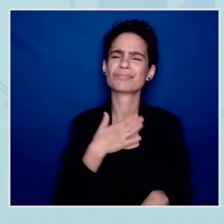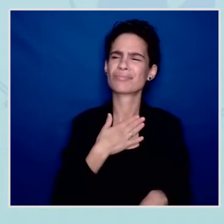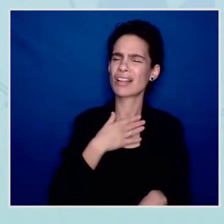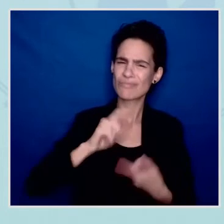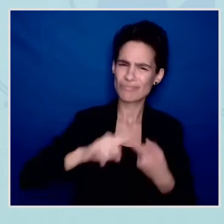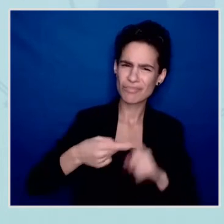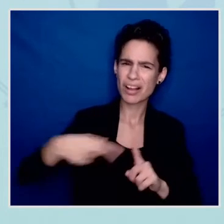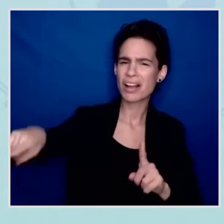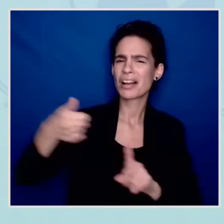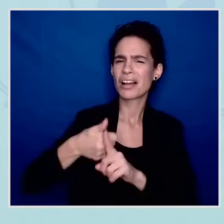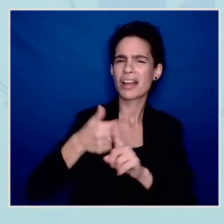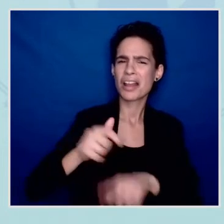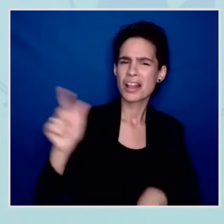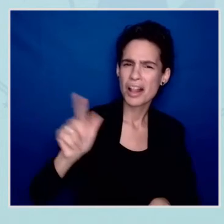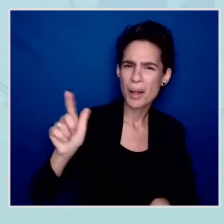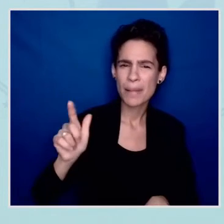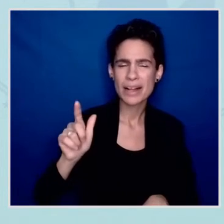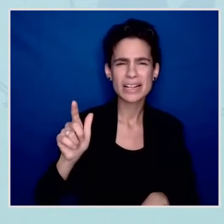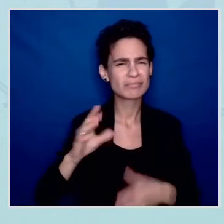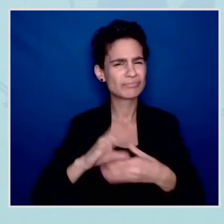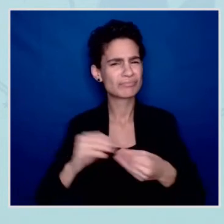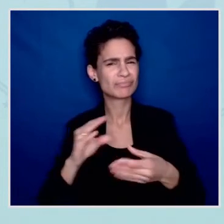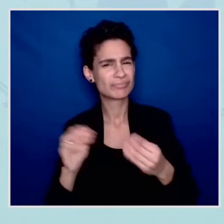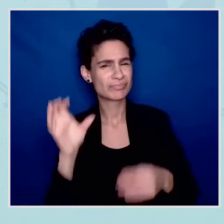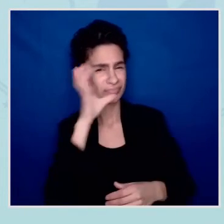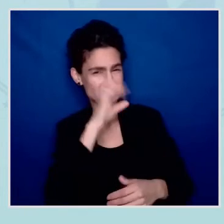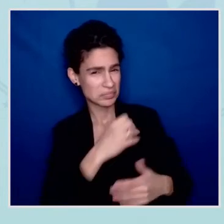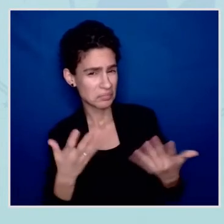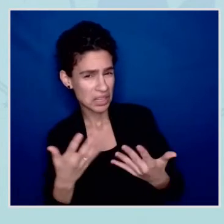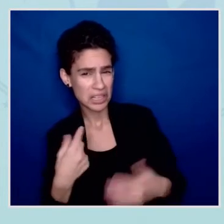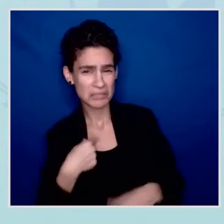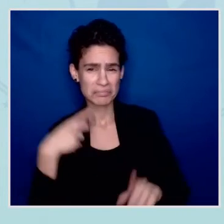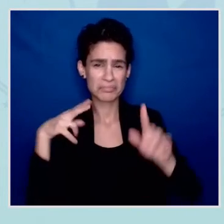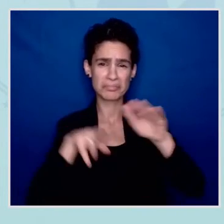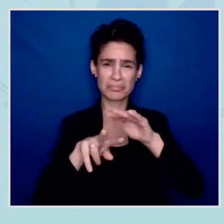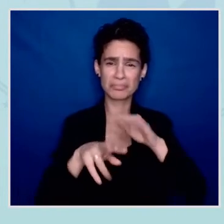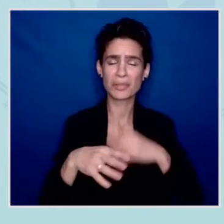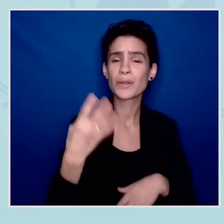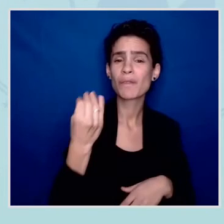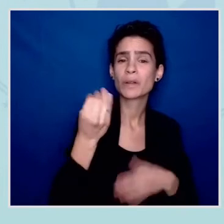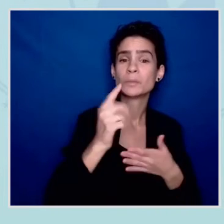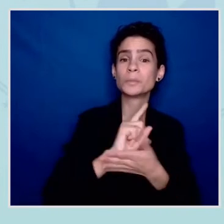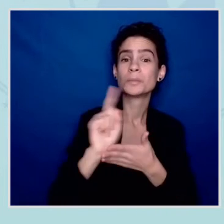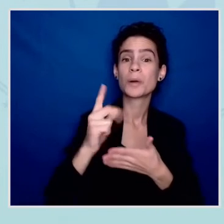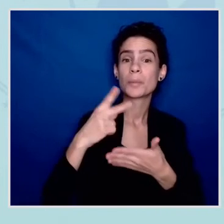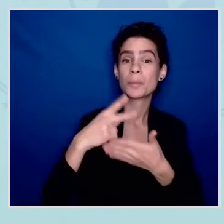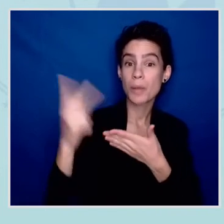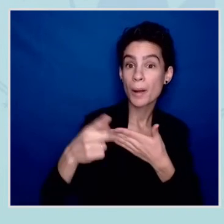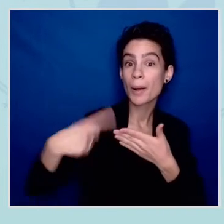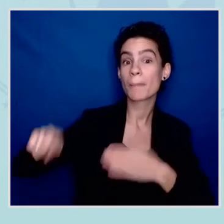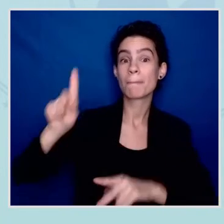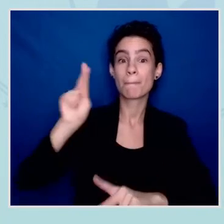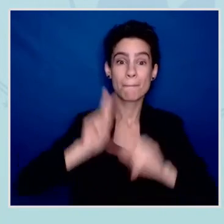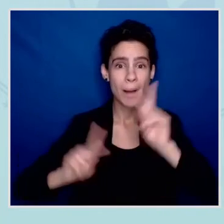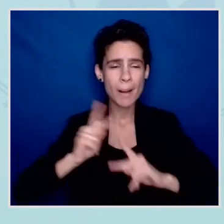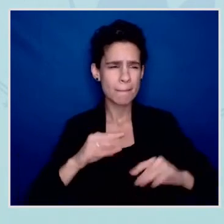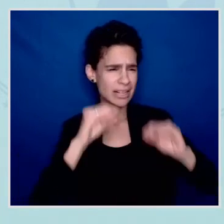AND I REMEMBER EVEN OUR VERY LIBERAL FRIENDS THEY SAID NO